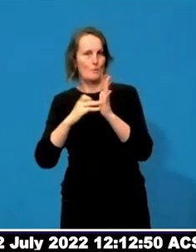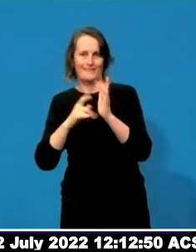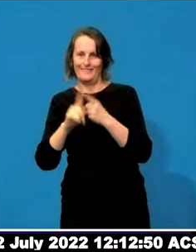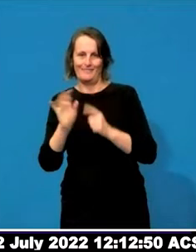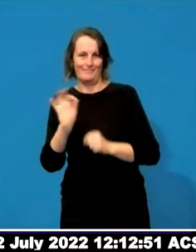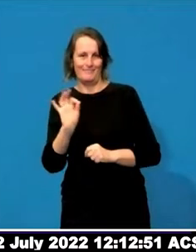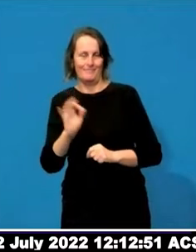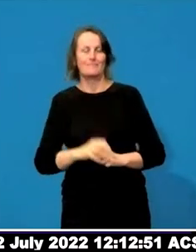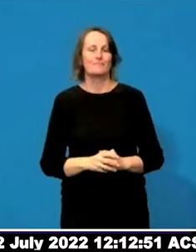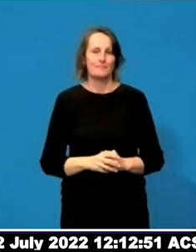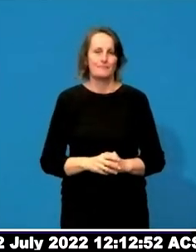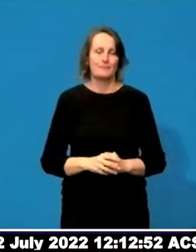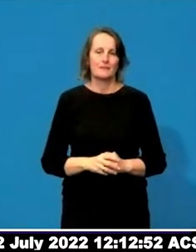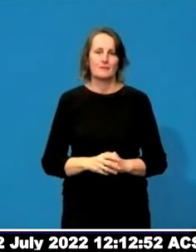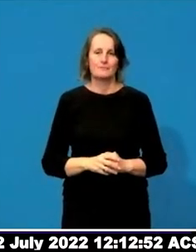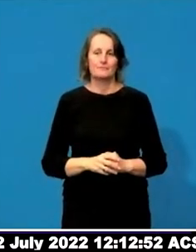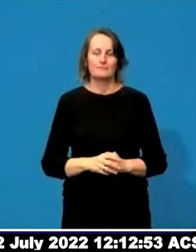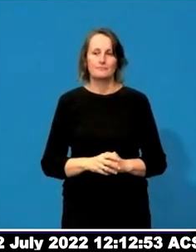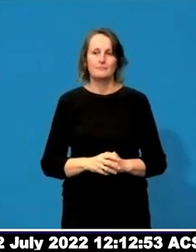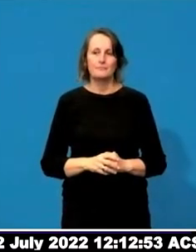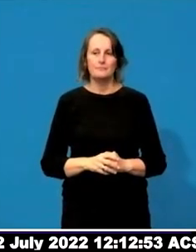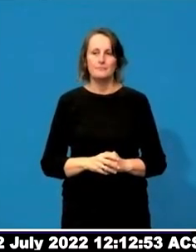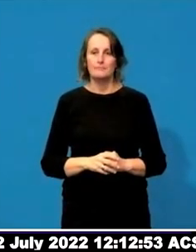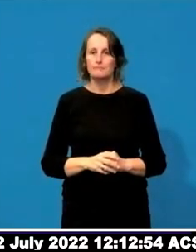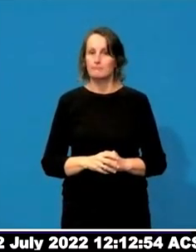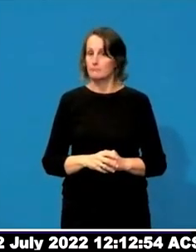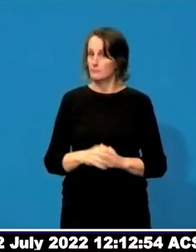I assume before Ms Walker finishes that there's no application